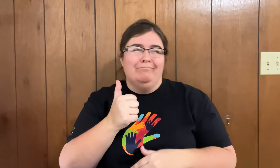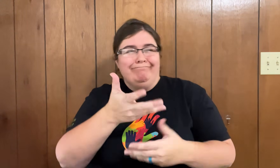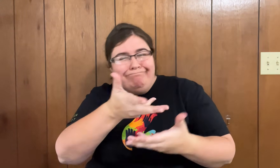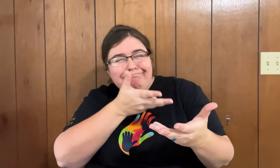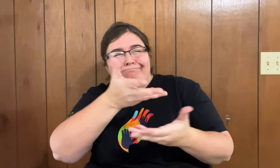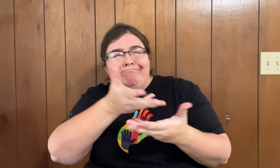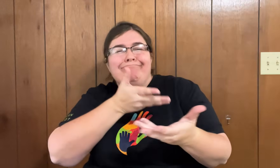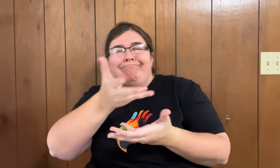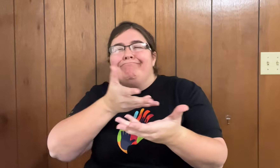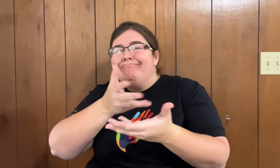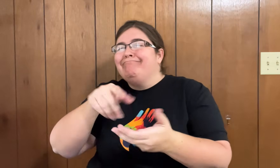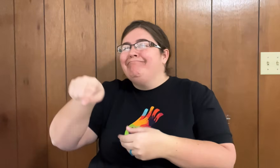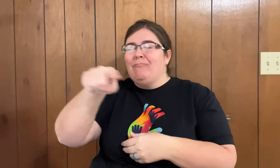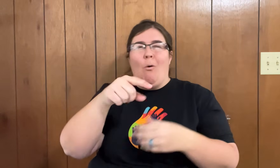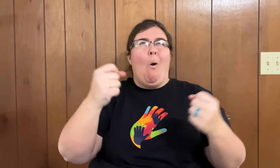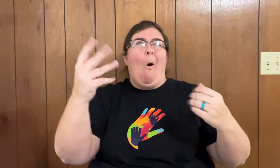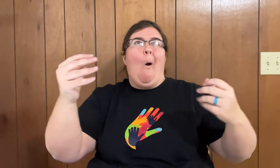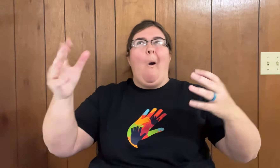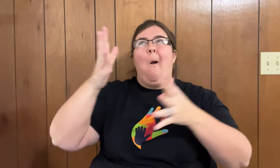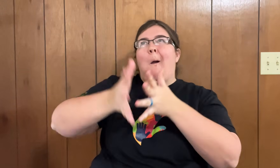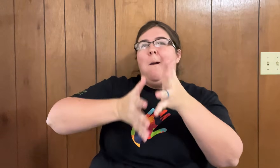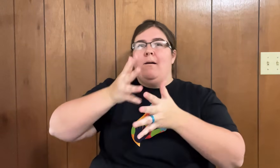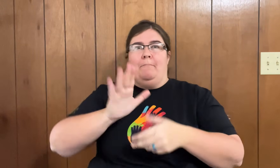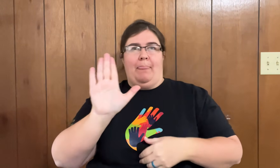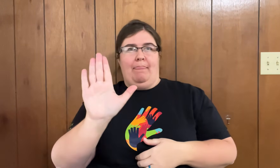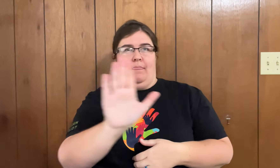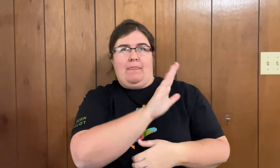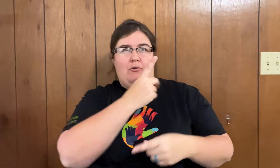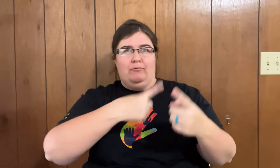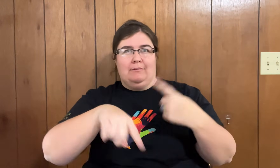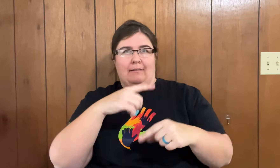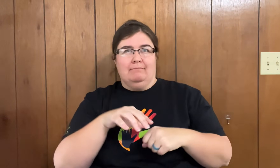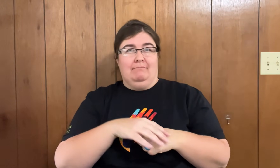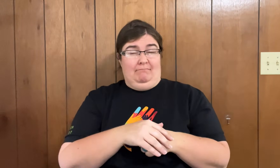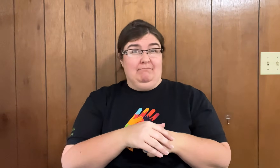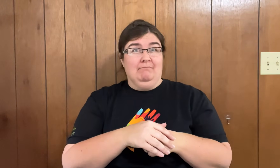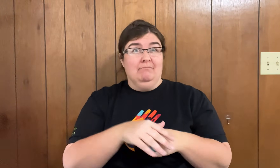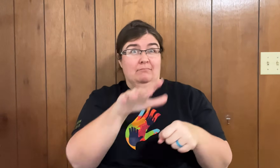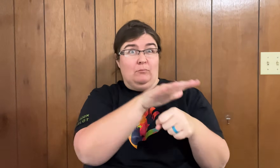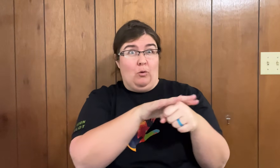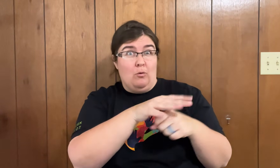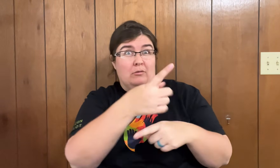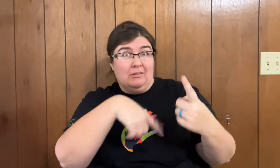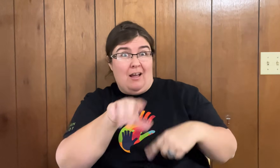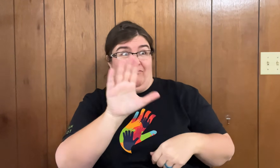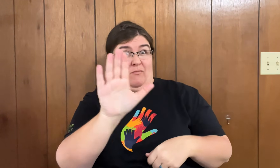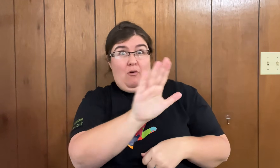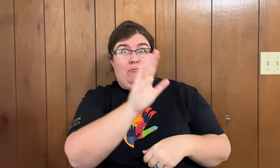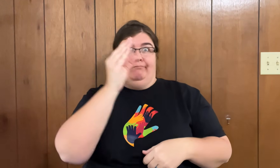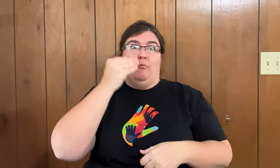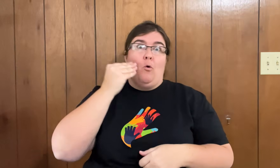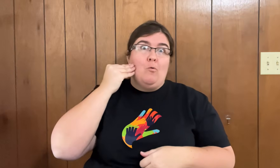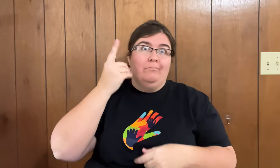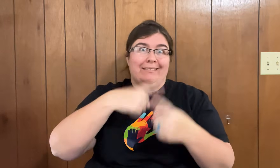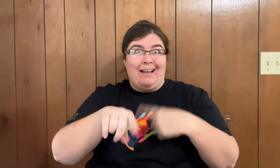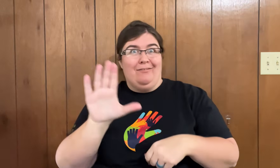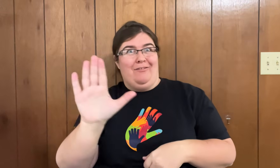such cute kids! Anyways, as we're chatting, the children are signing using local sign languages,